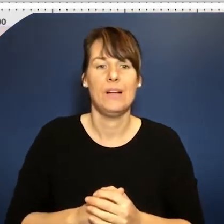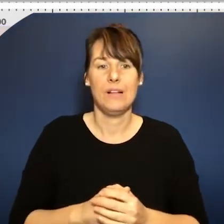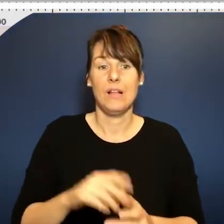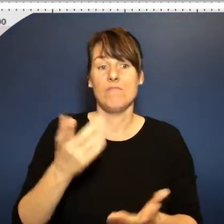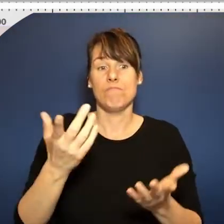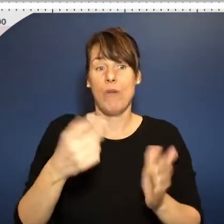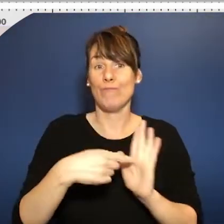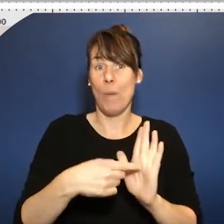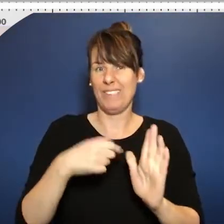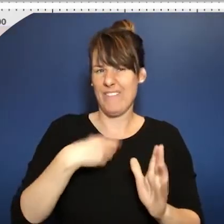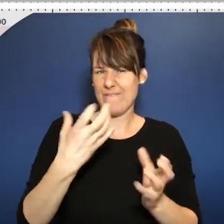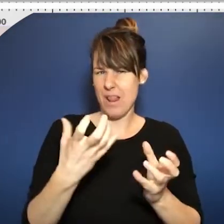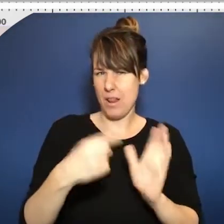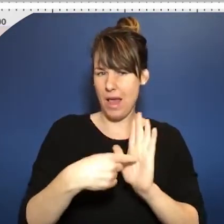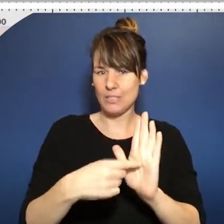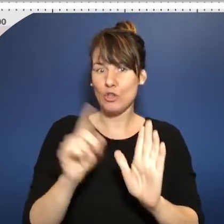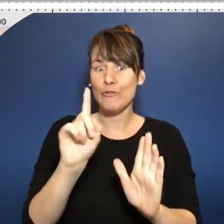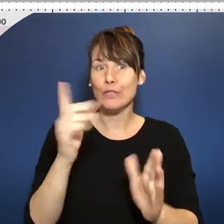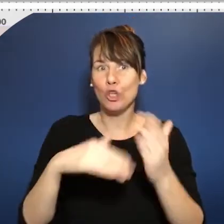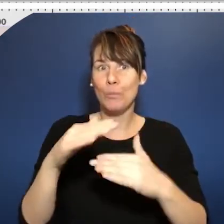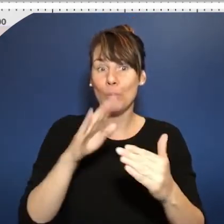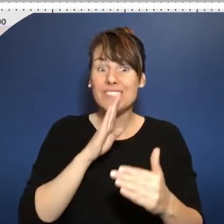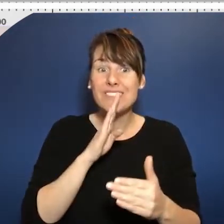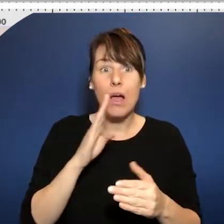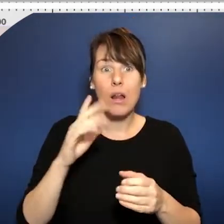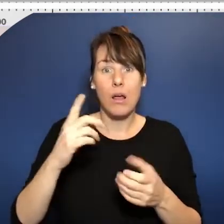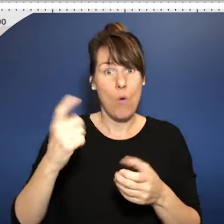It means that the boundaries of the left hand and the right hand tiers